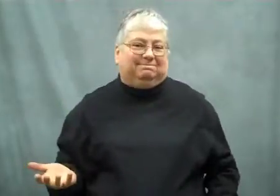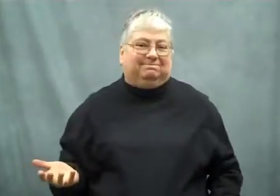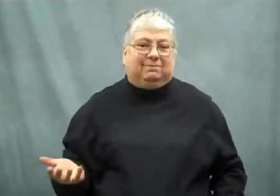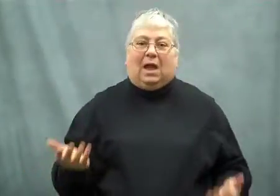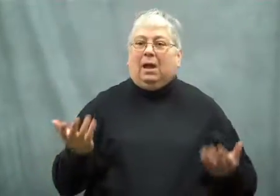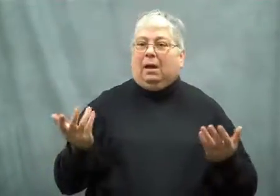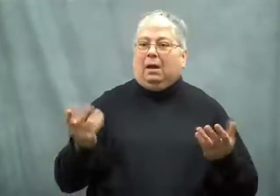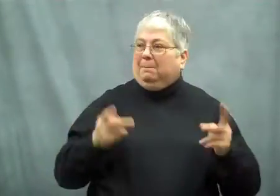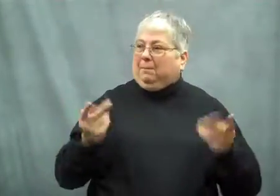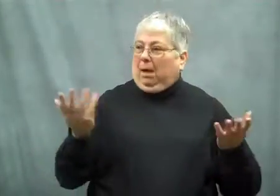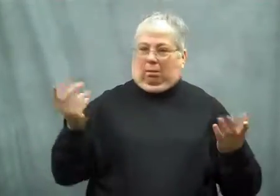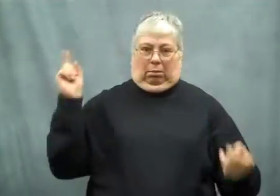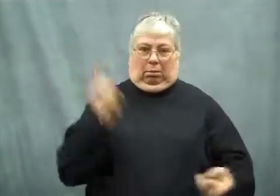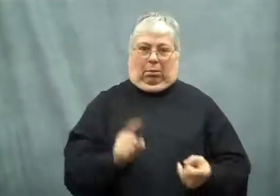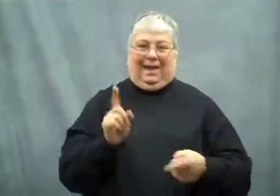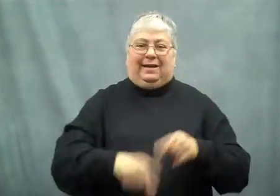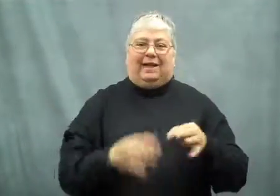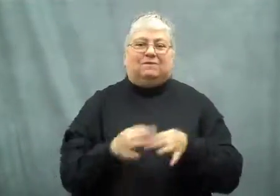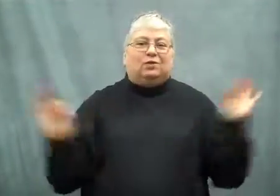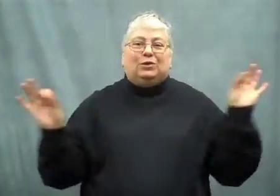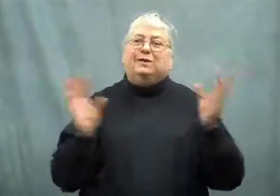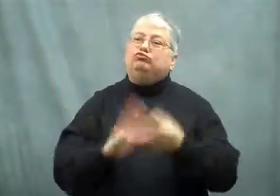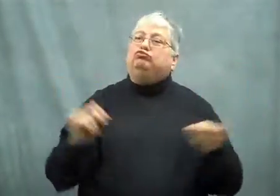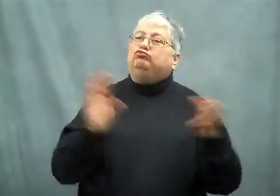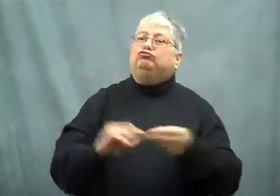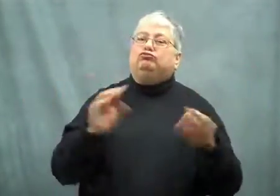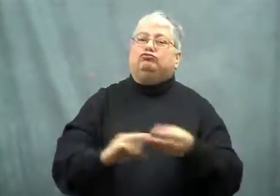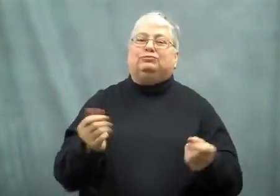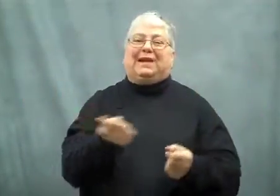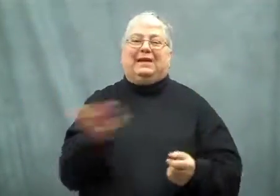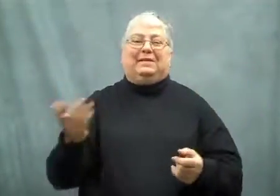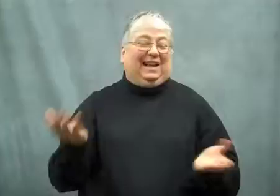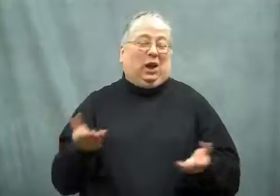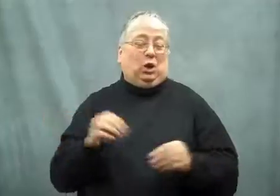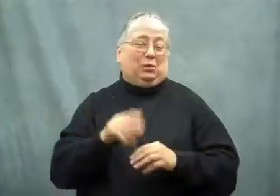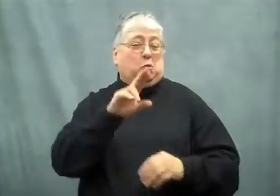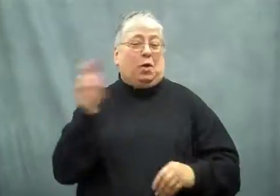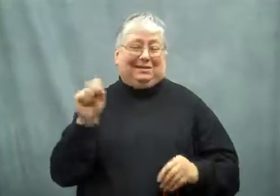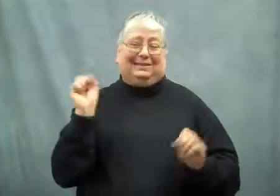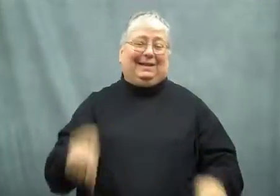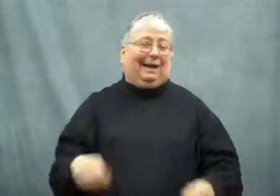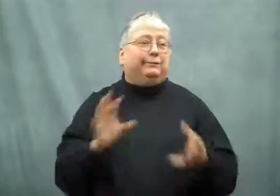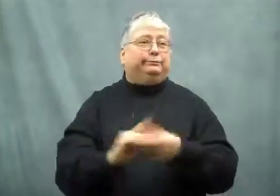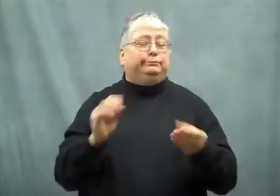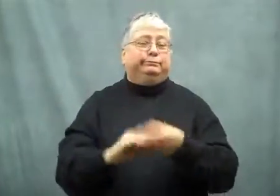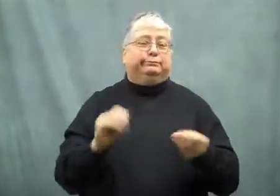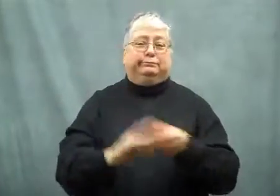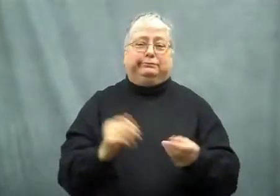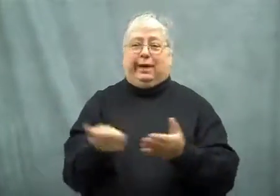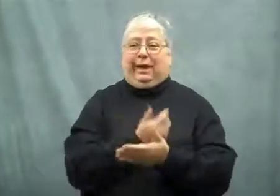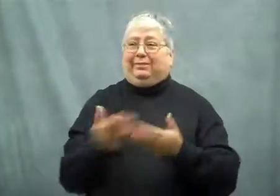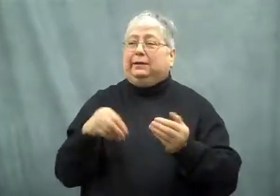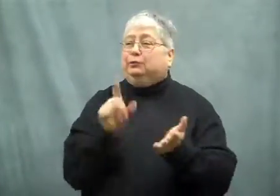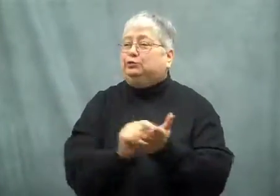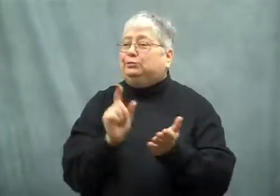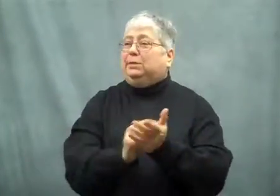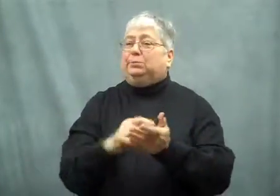People are worried about losing their freedom of speech.